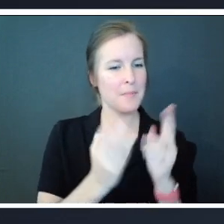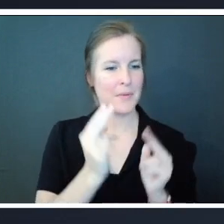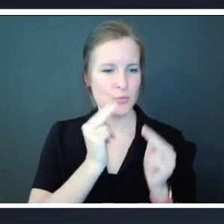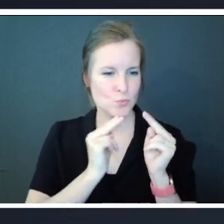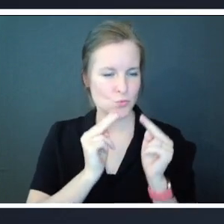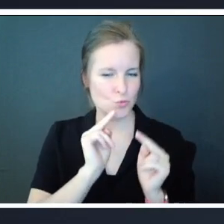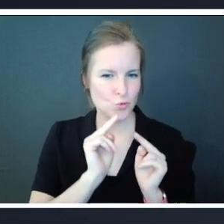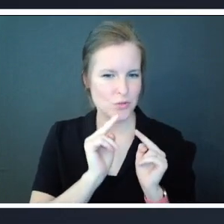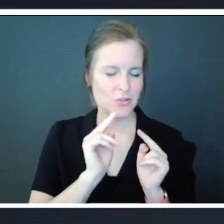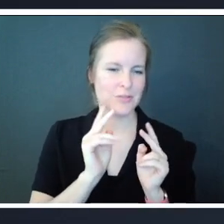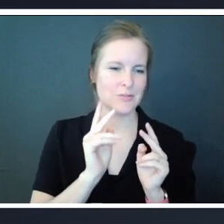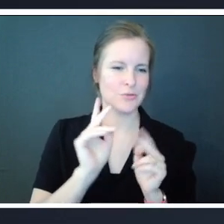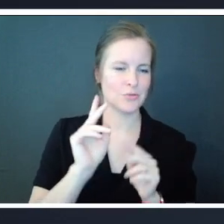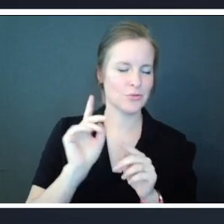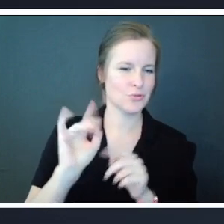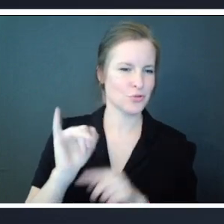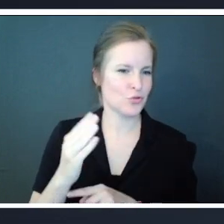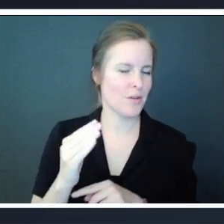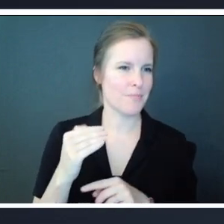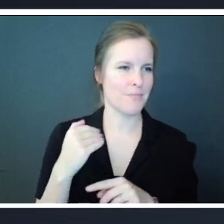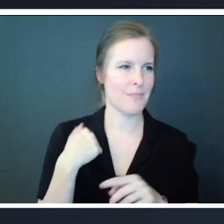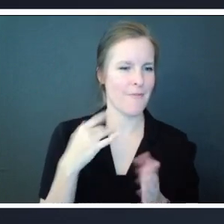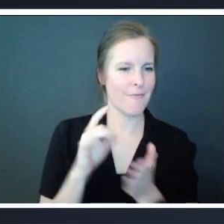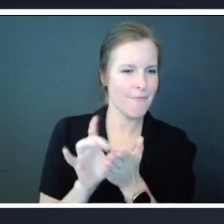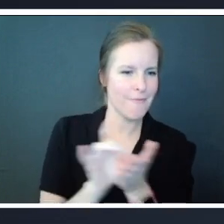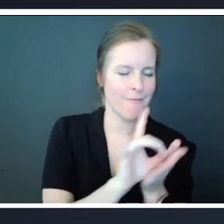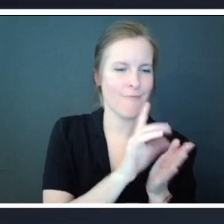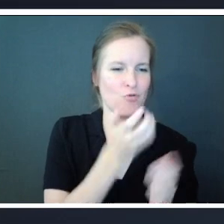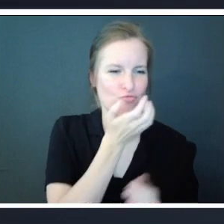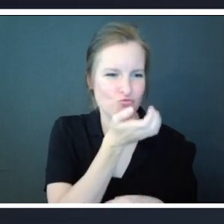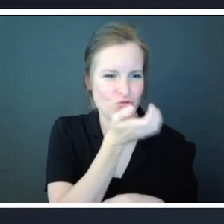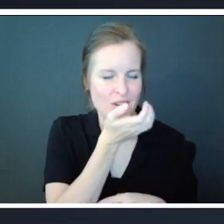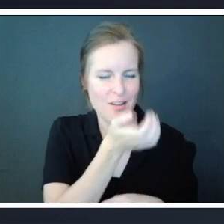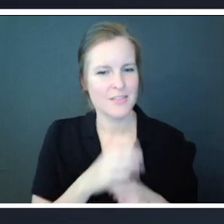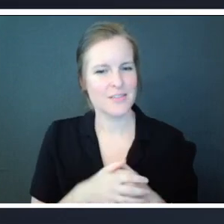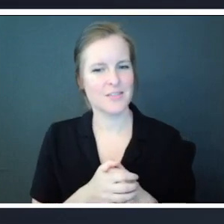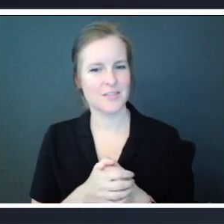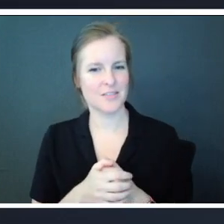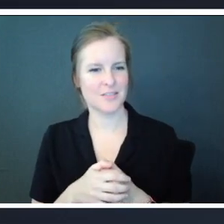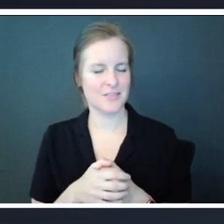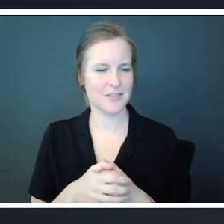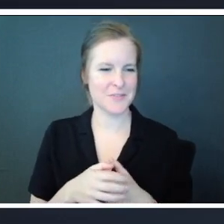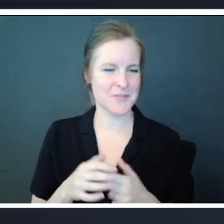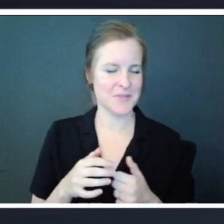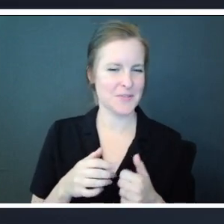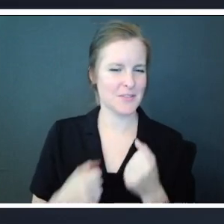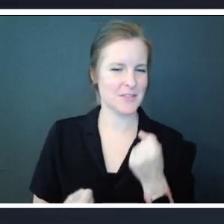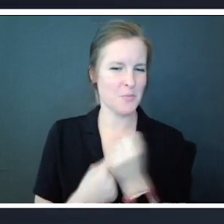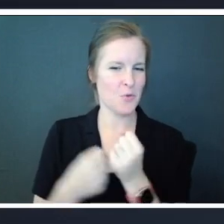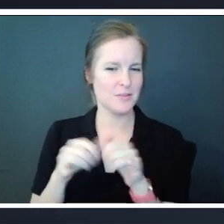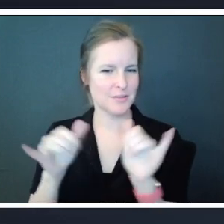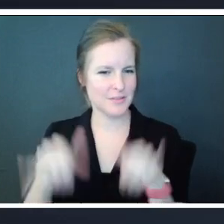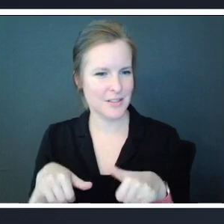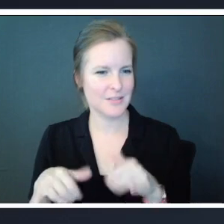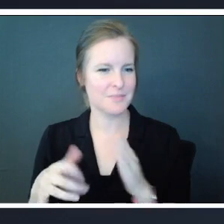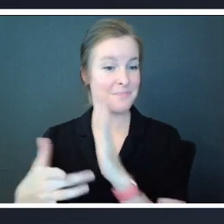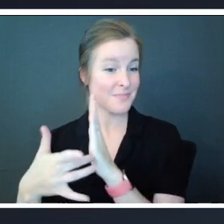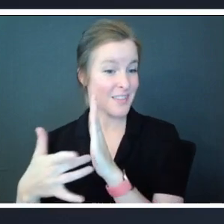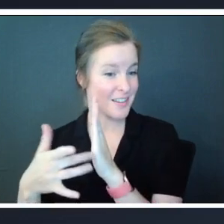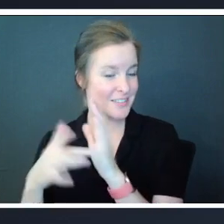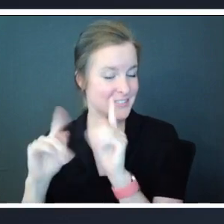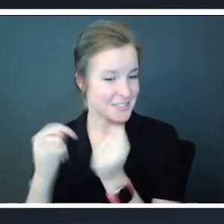landscape architect, life support systems, technicians, our IT team as well. Different teams,